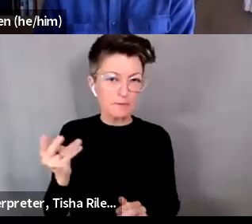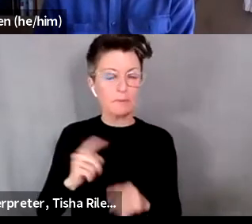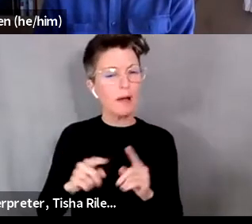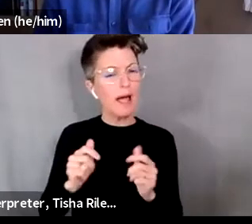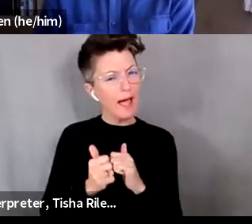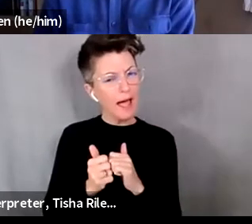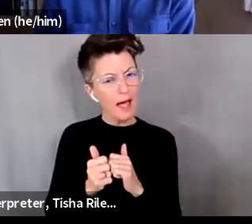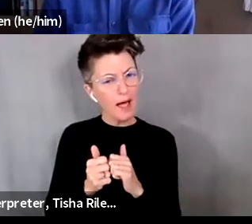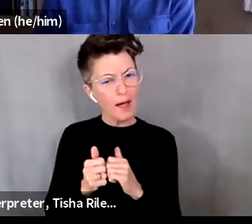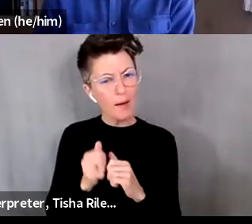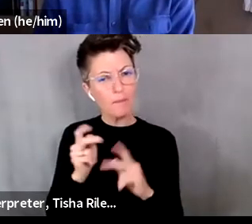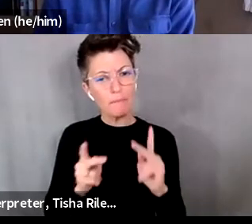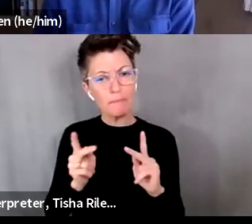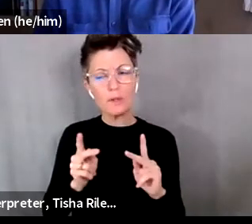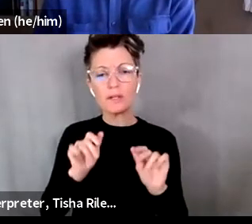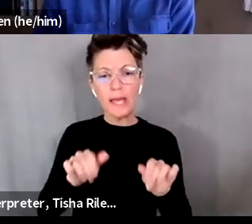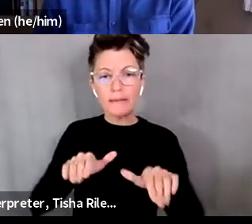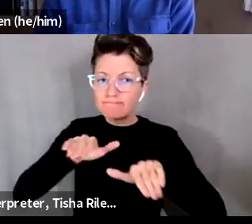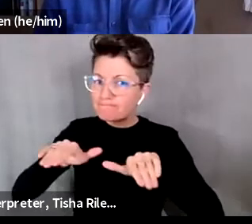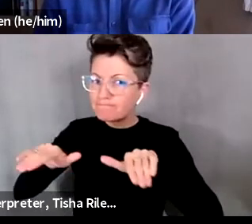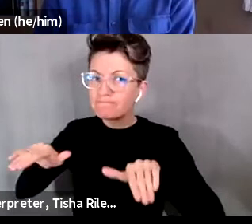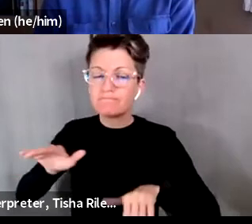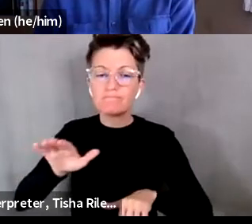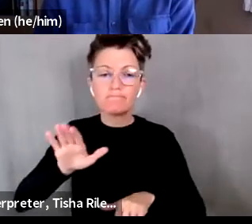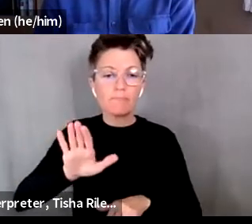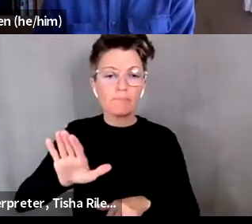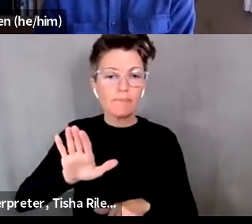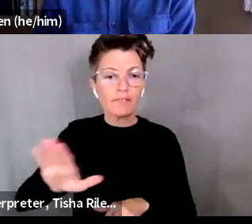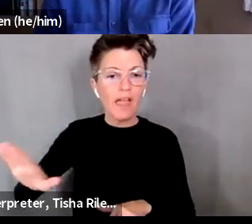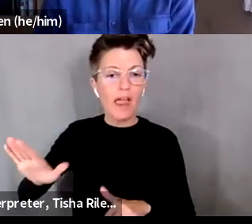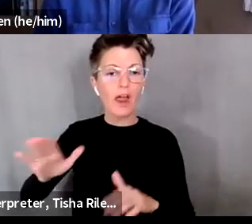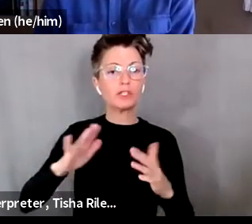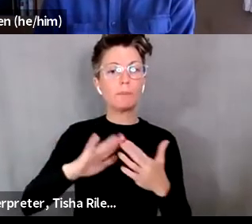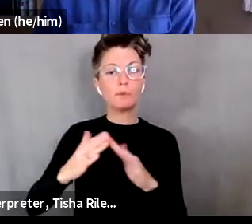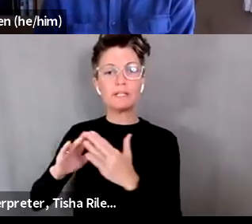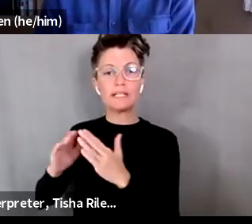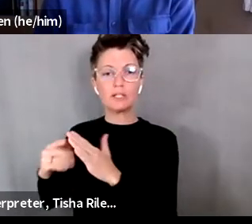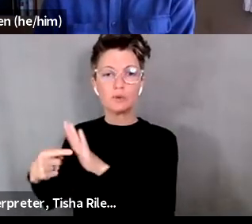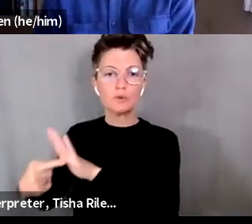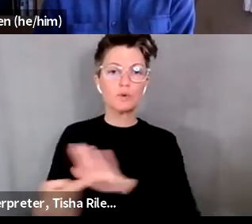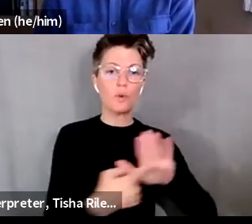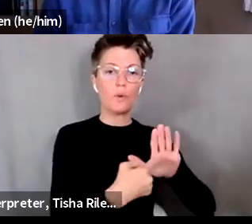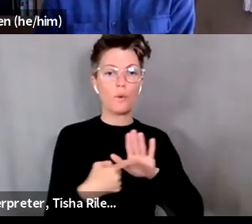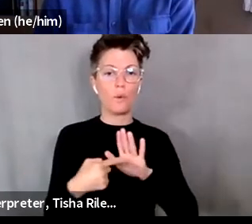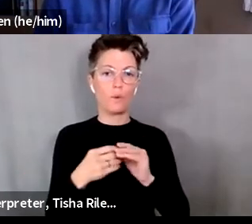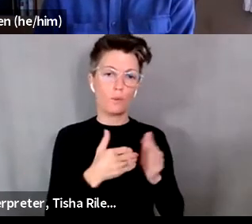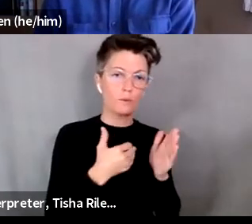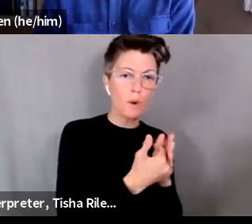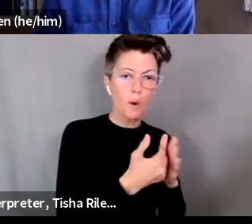you know, engage their communities and show the film in more intimate spaces and have conversations with one another?